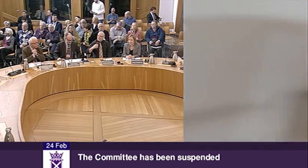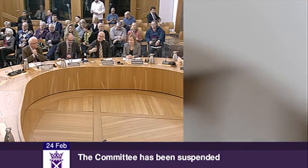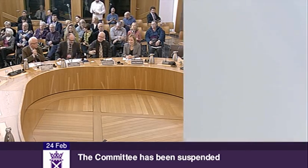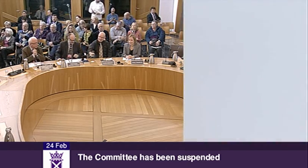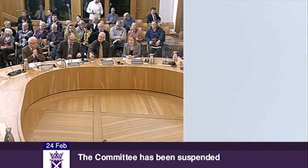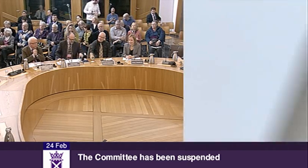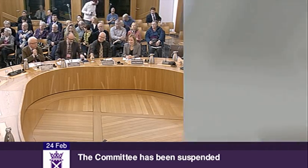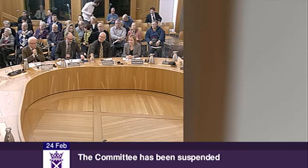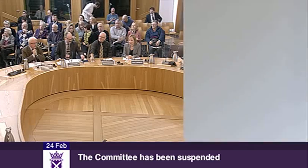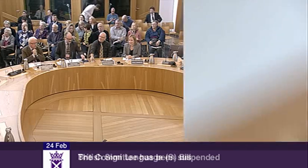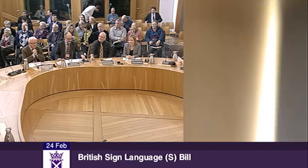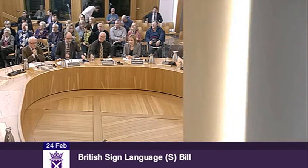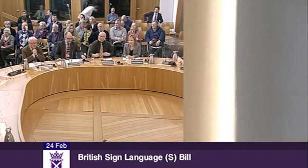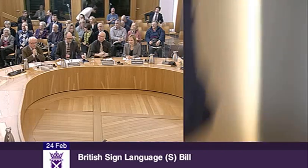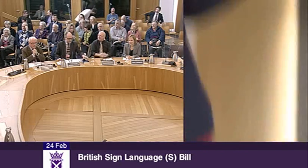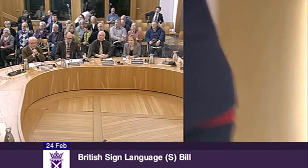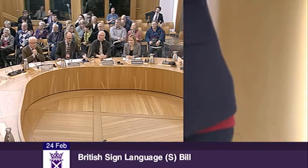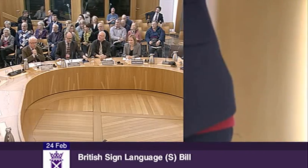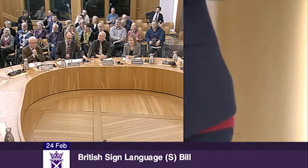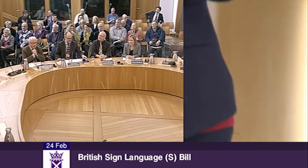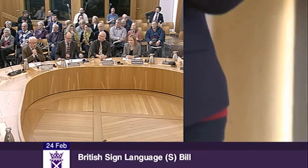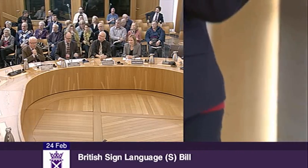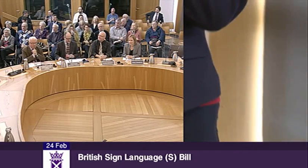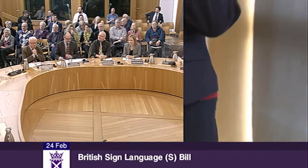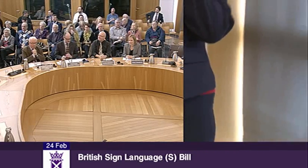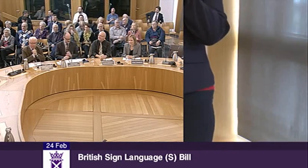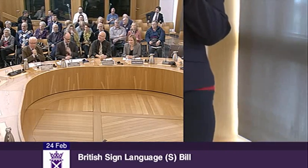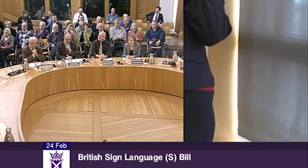Professor Rob Dunbar, chair of Celtic languages, literature, history and antiquities at the